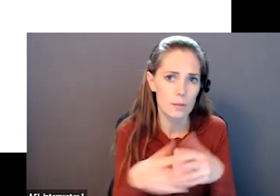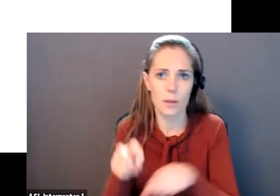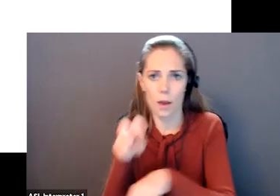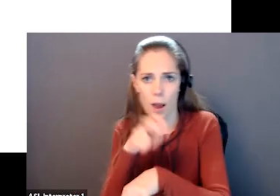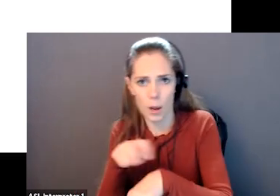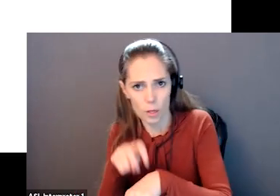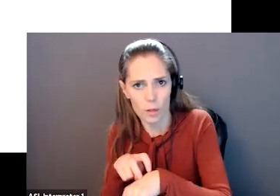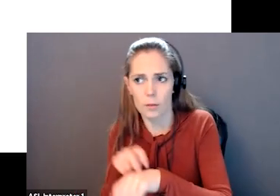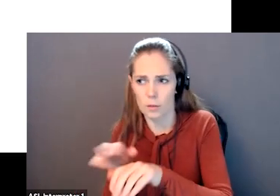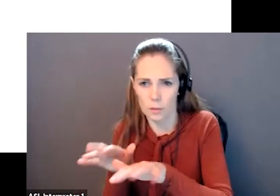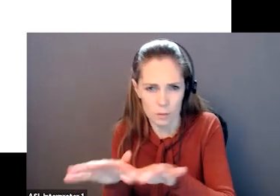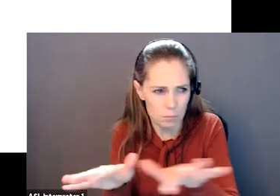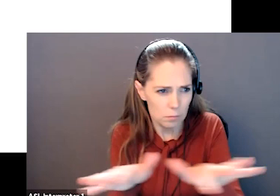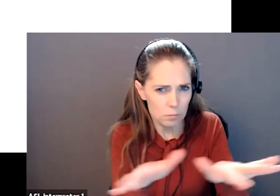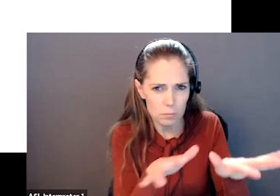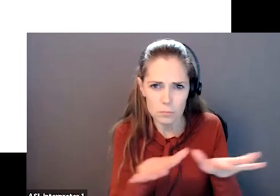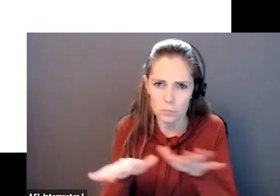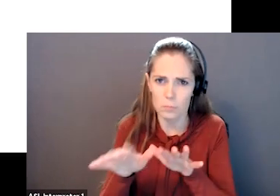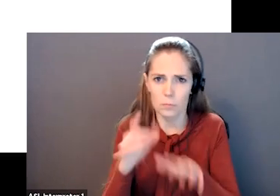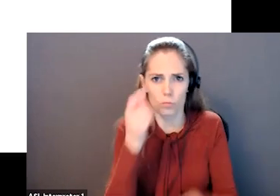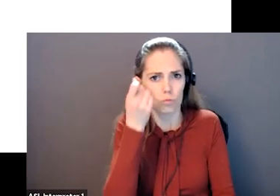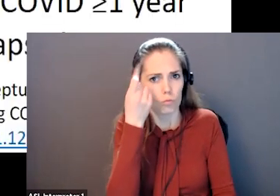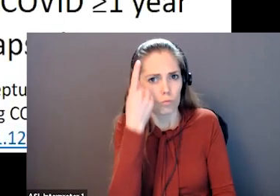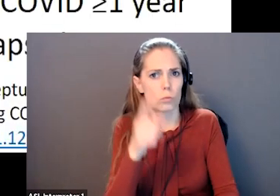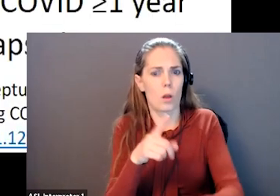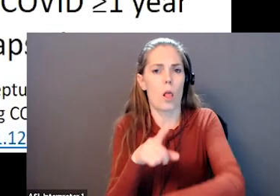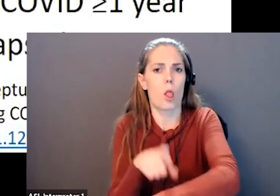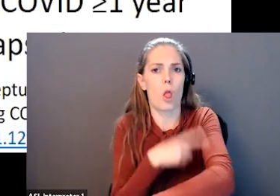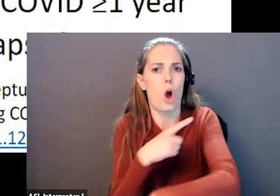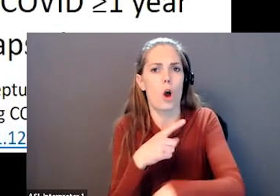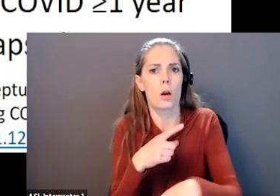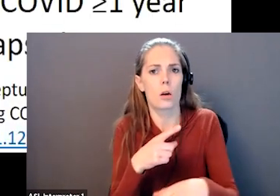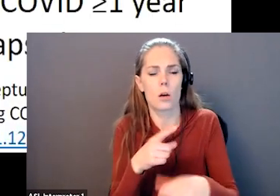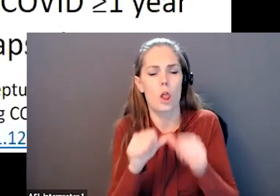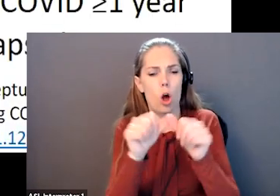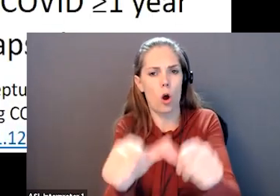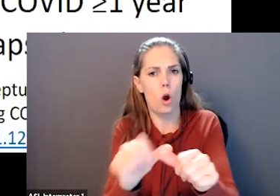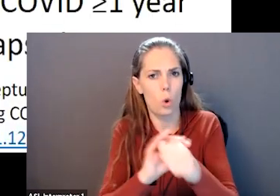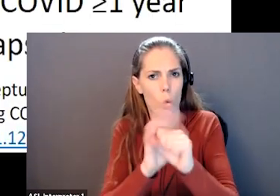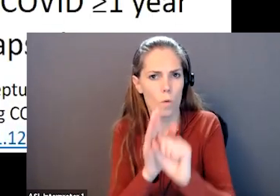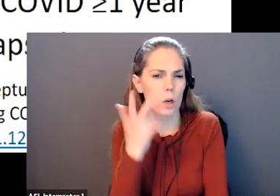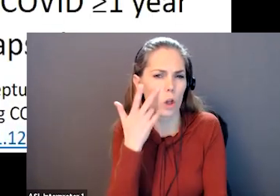framework within the context of long COVID. Semi-structured interviews were conducted with